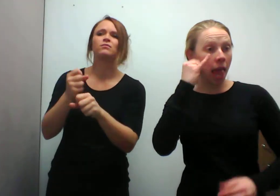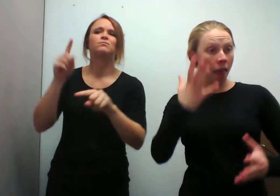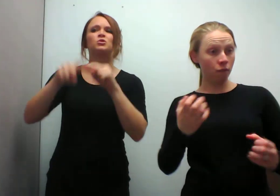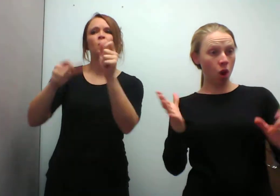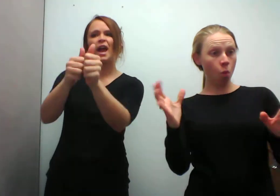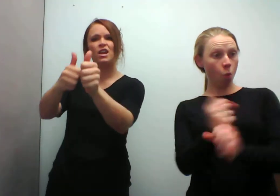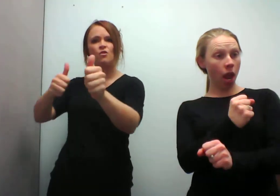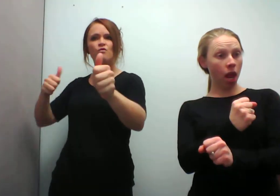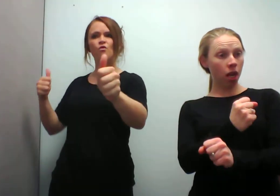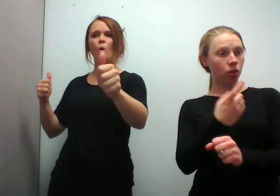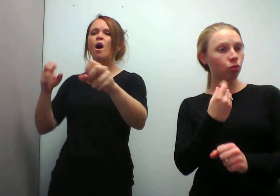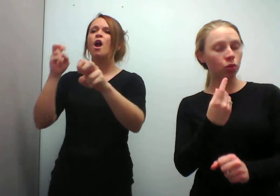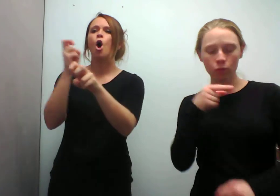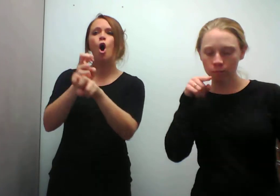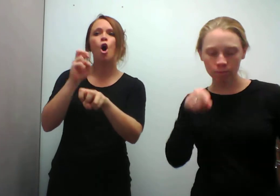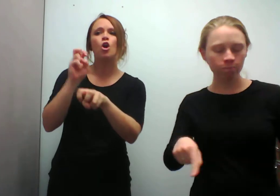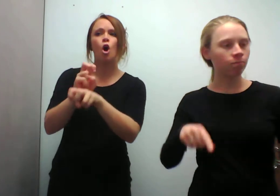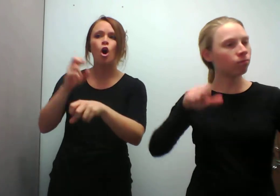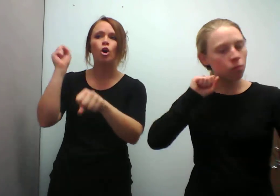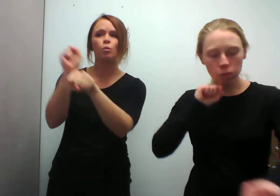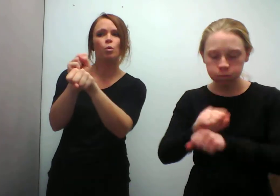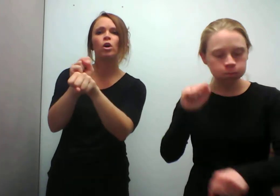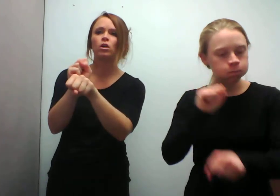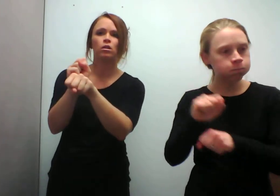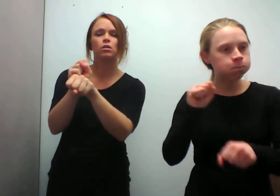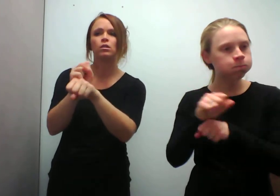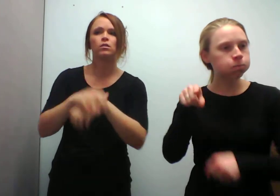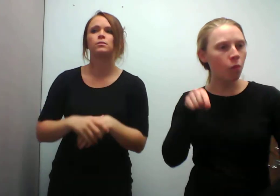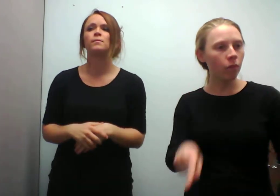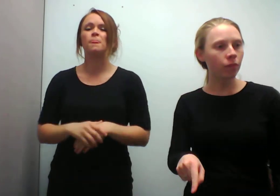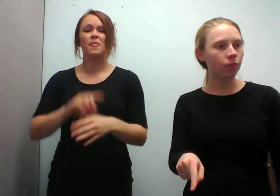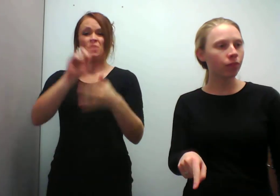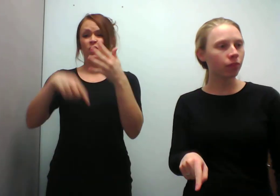If you want to win, there is absolutely no way around hard hard work